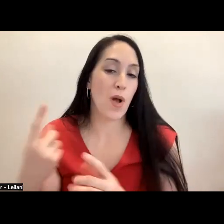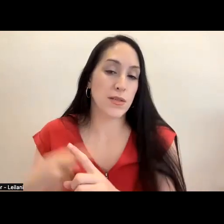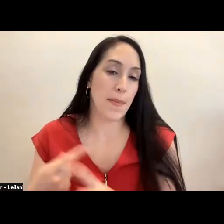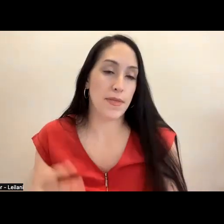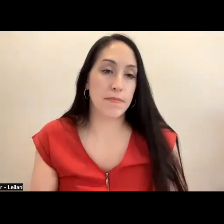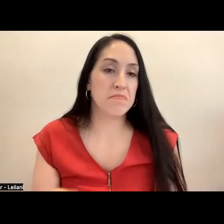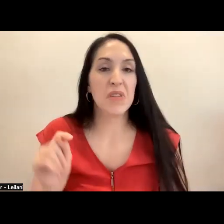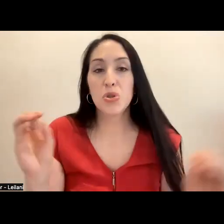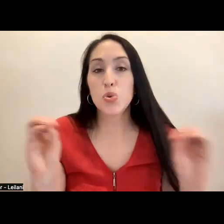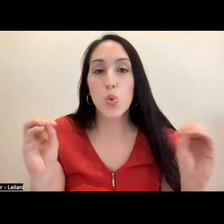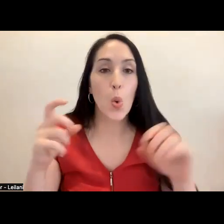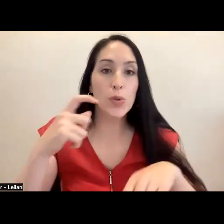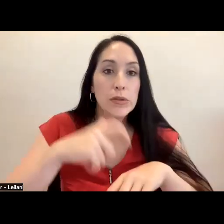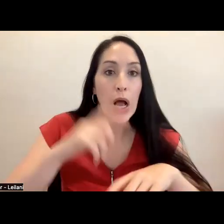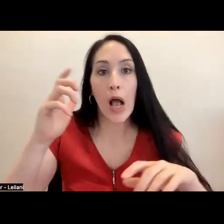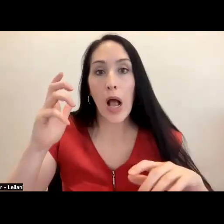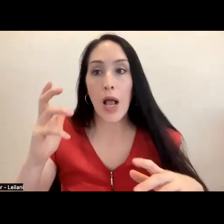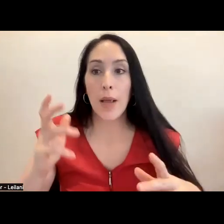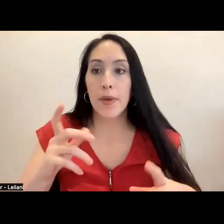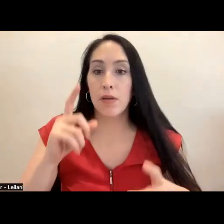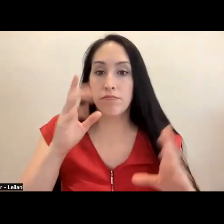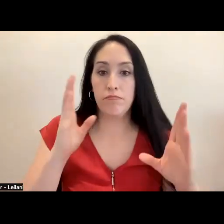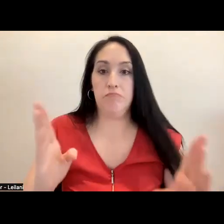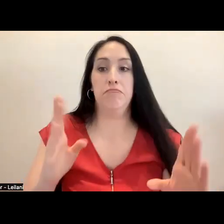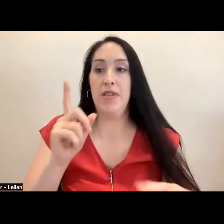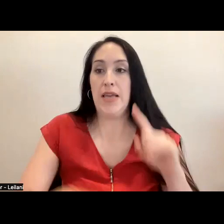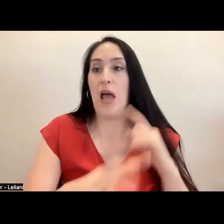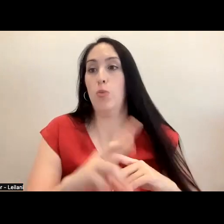of when you can make the withdrawal. 11:59:36 You know, some people are just using